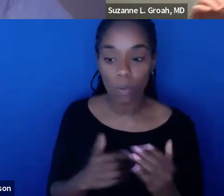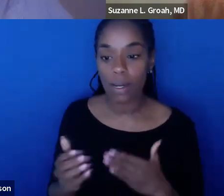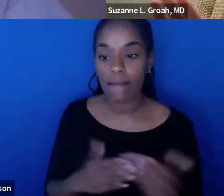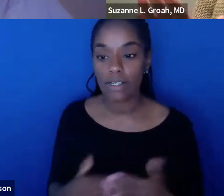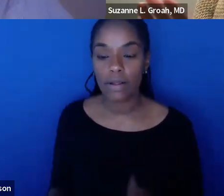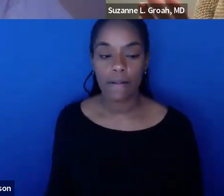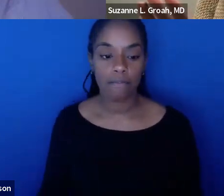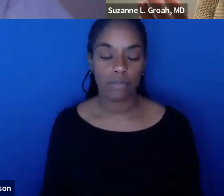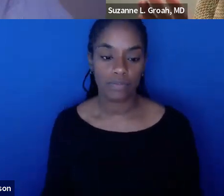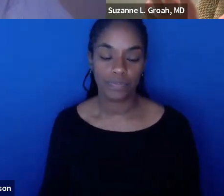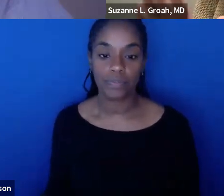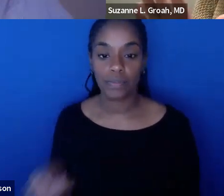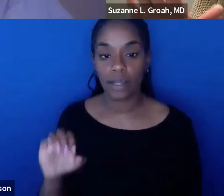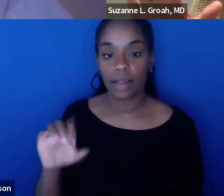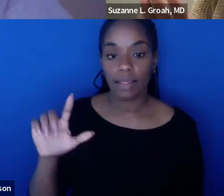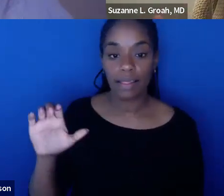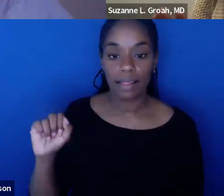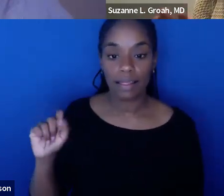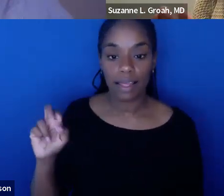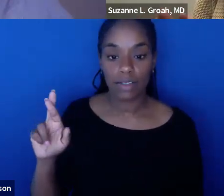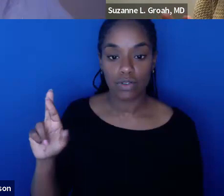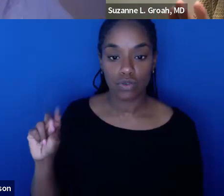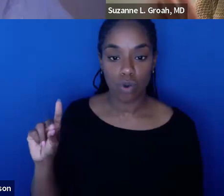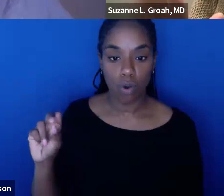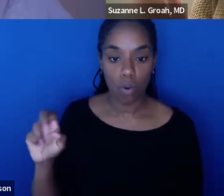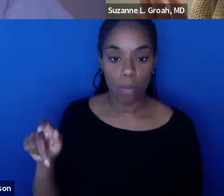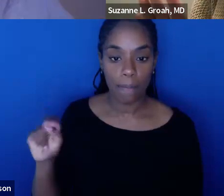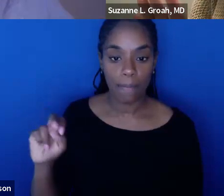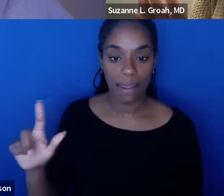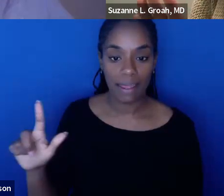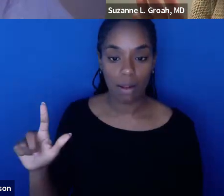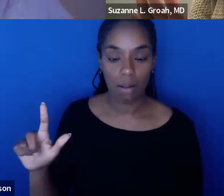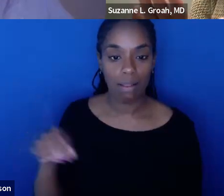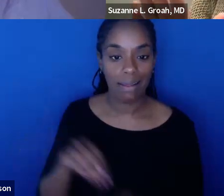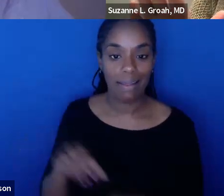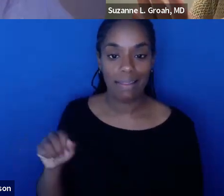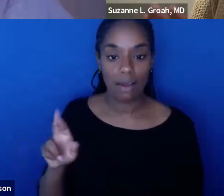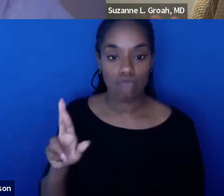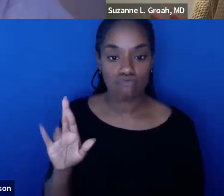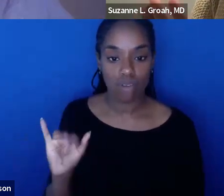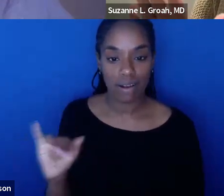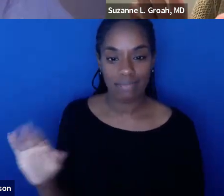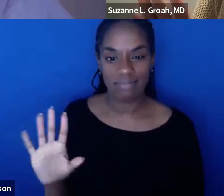Then the electrodes, the electrode paddle and the array is placed on the